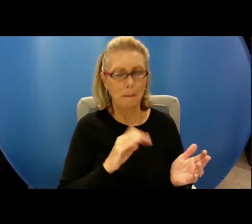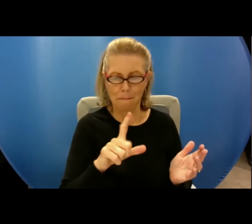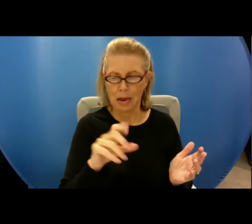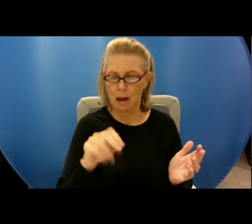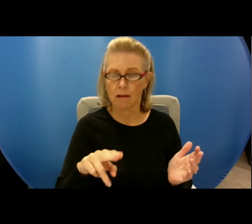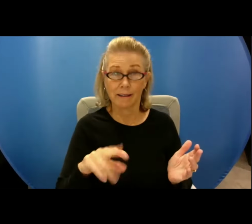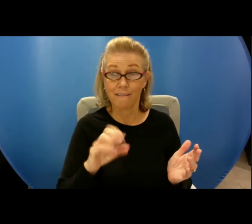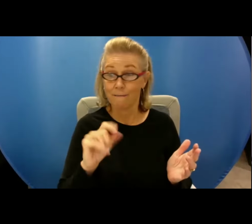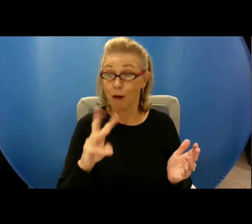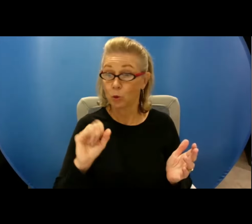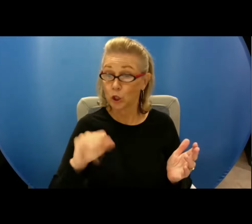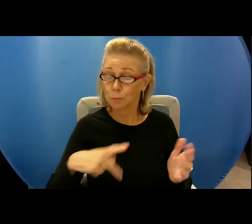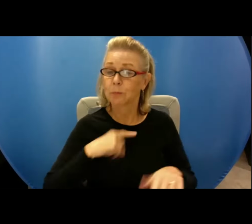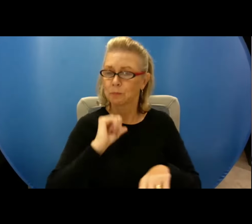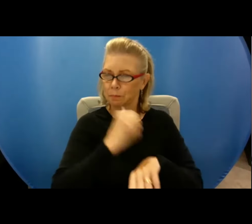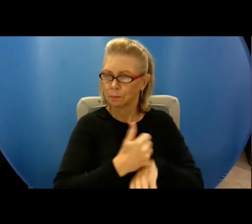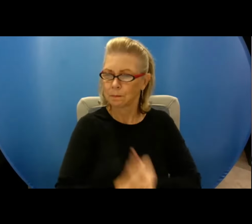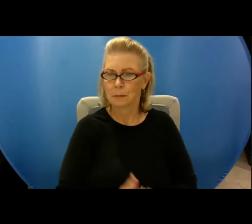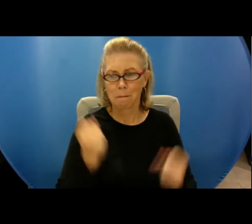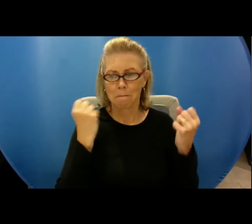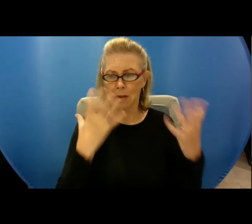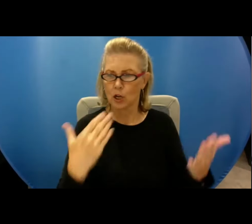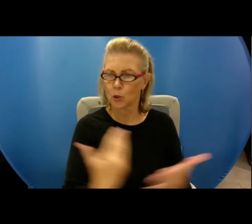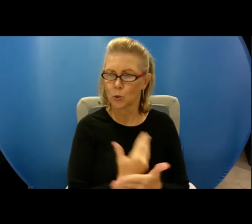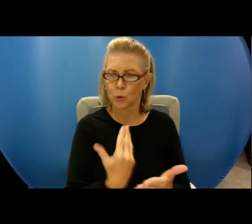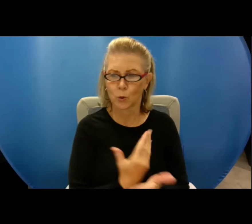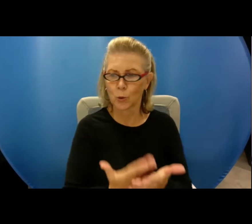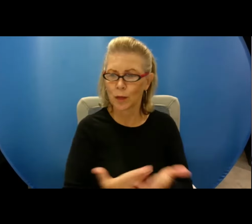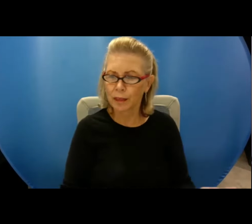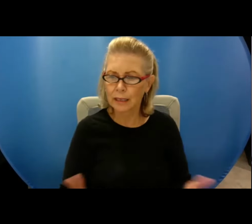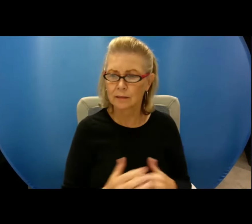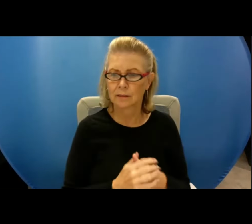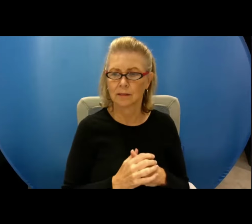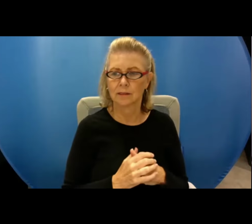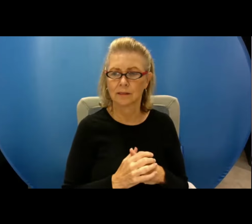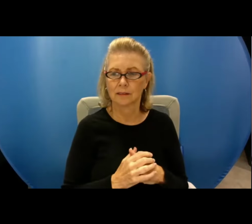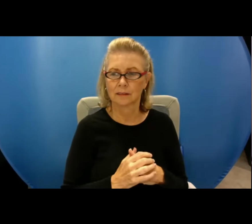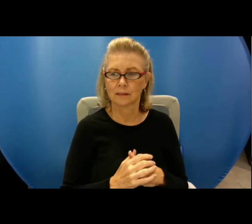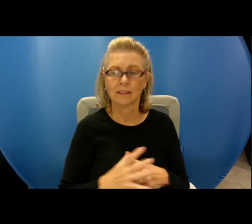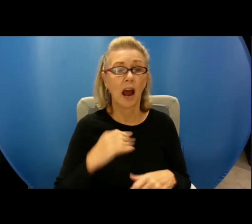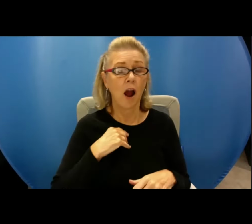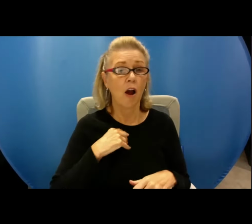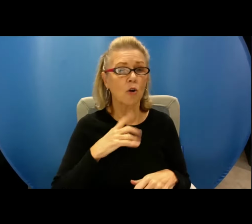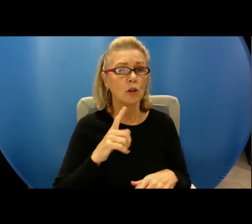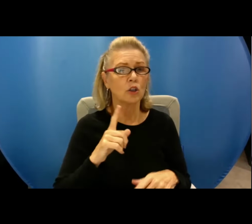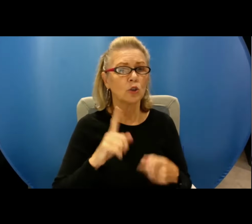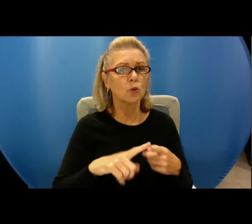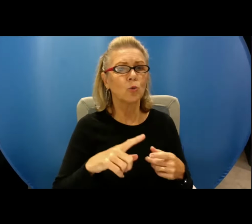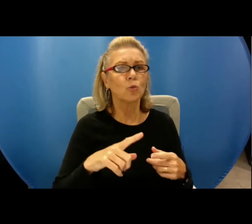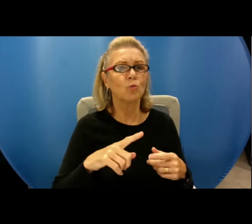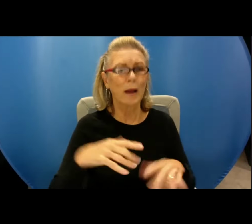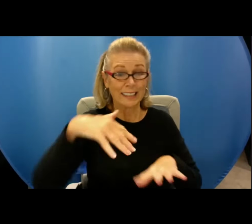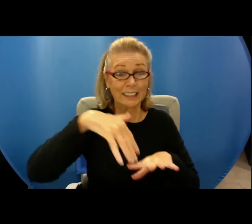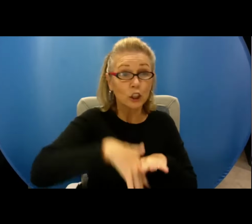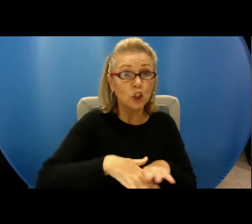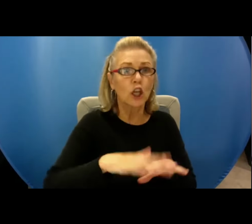many new things and trying to always include indigenous women, queer and ordinary people's